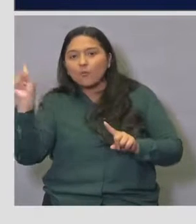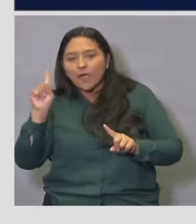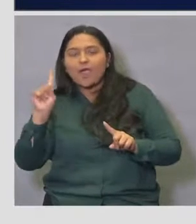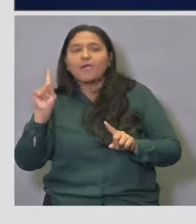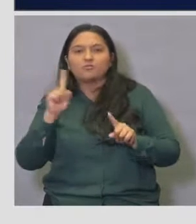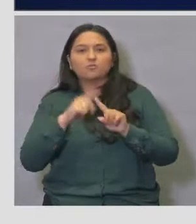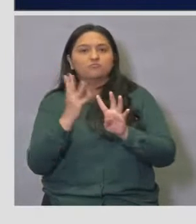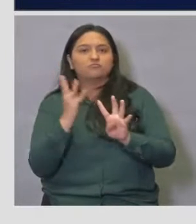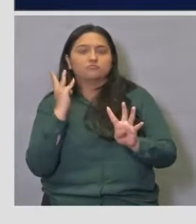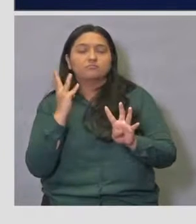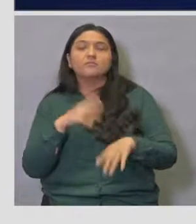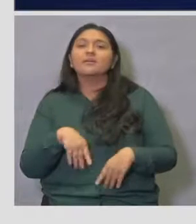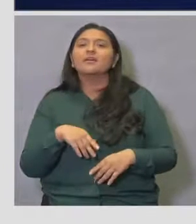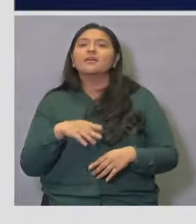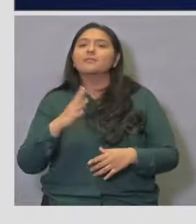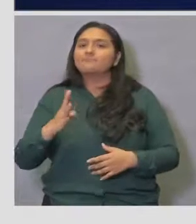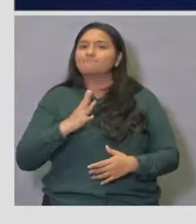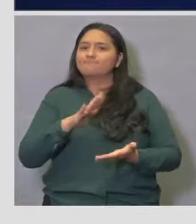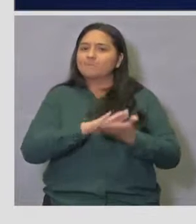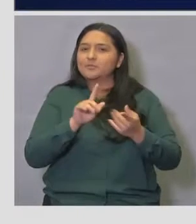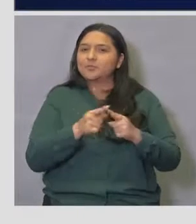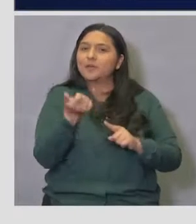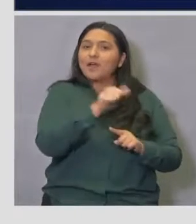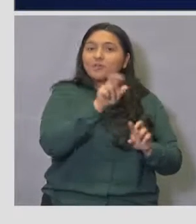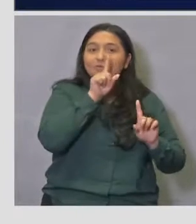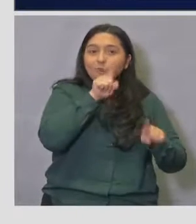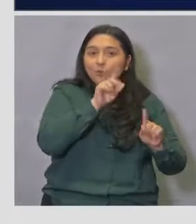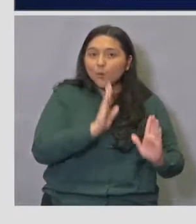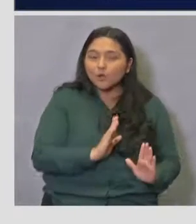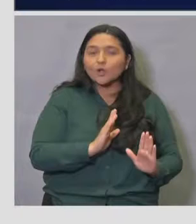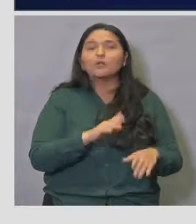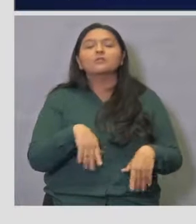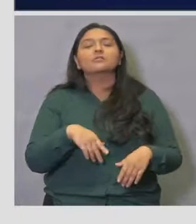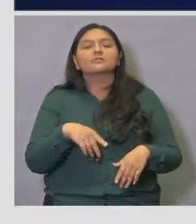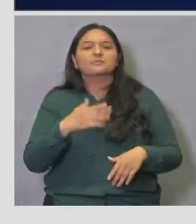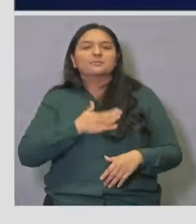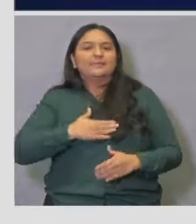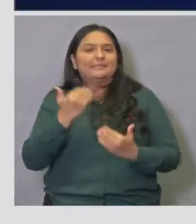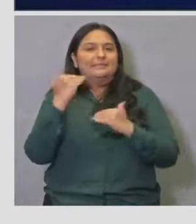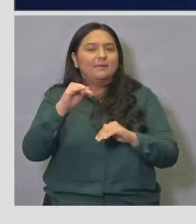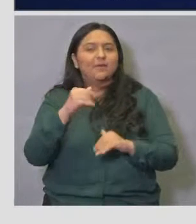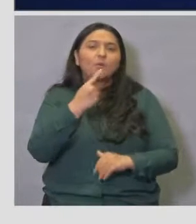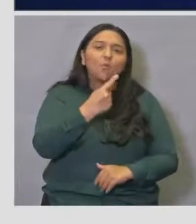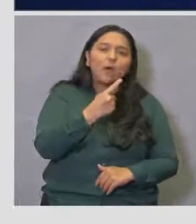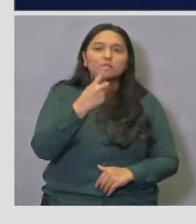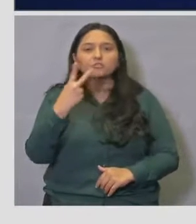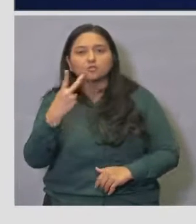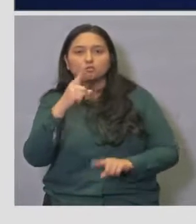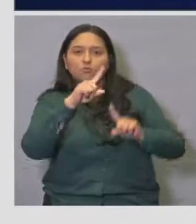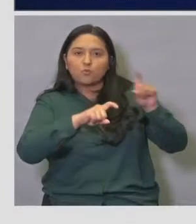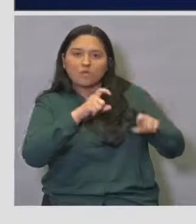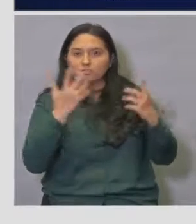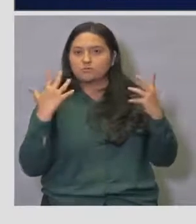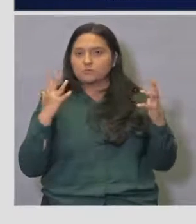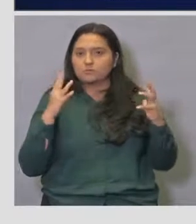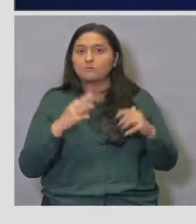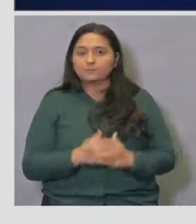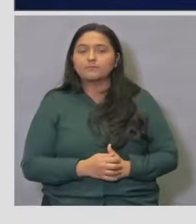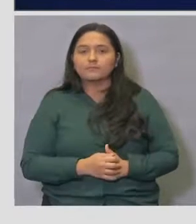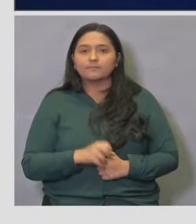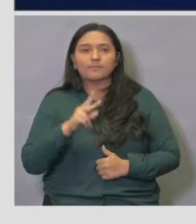HOST A CHAT MESSAGE TO BE PLACED